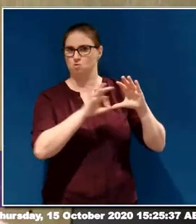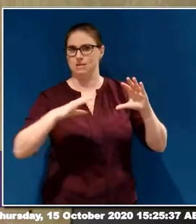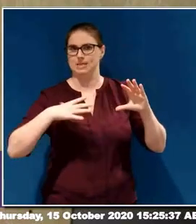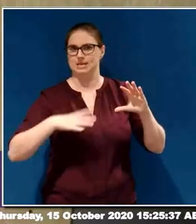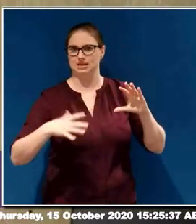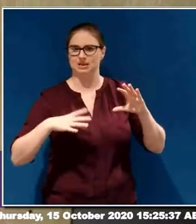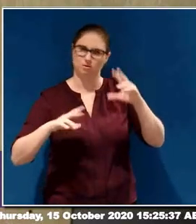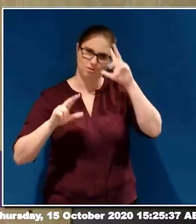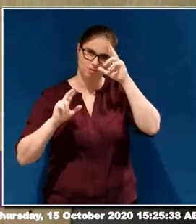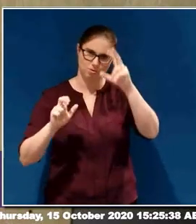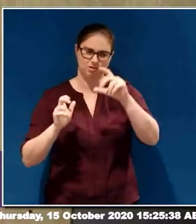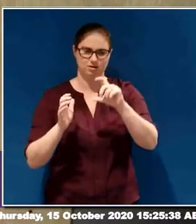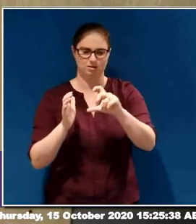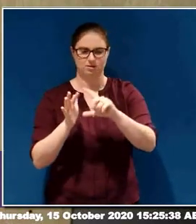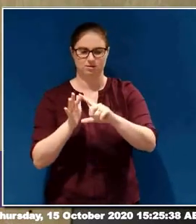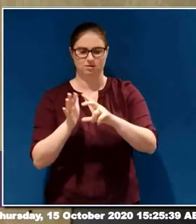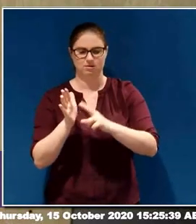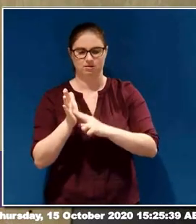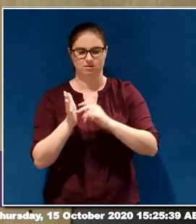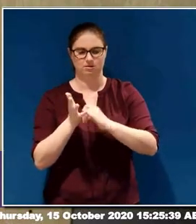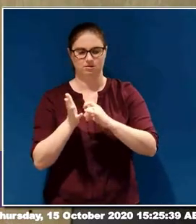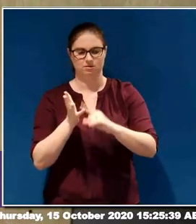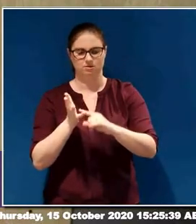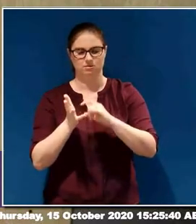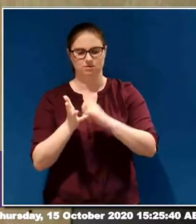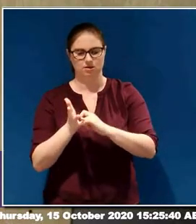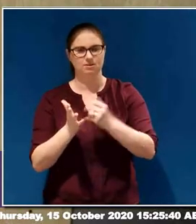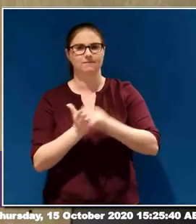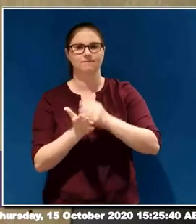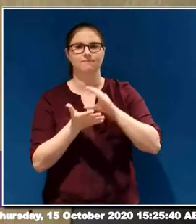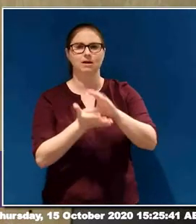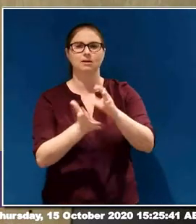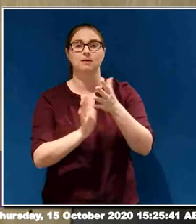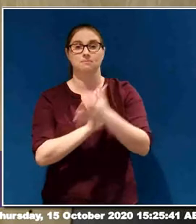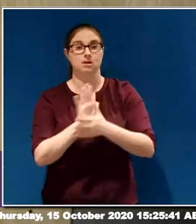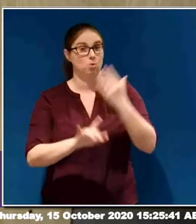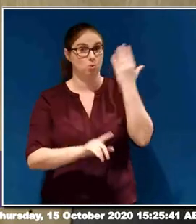given to schools and you don't have to have a diagnosis for that but you